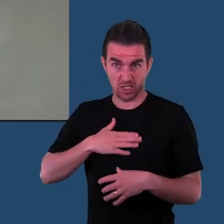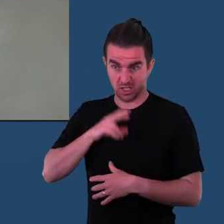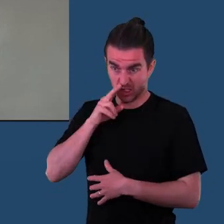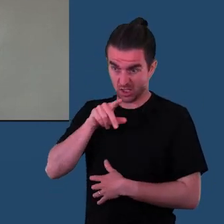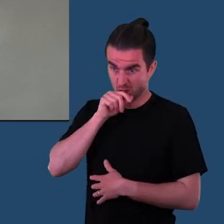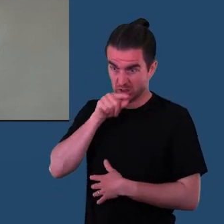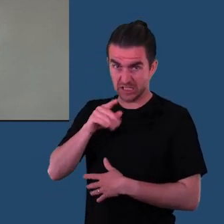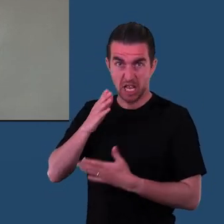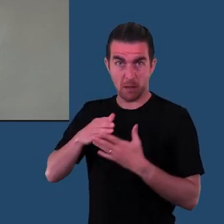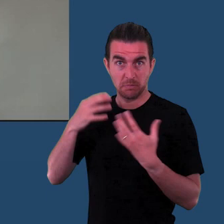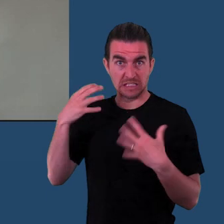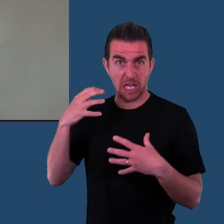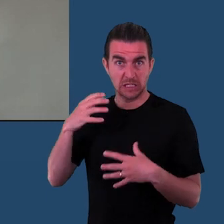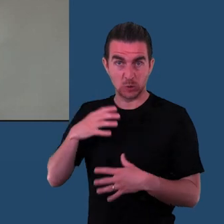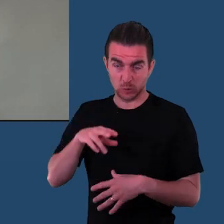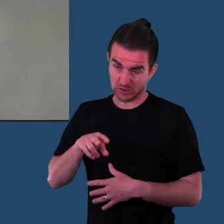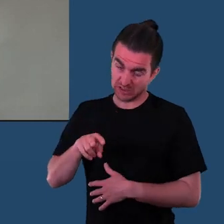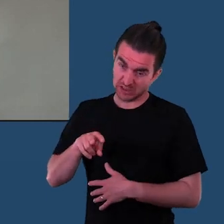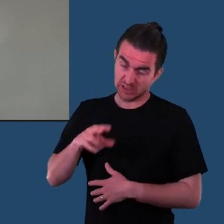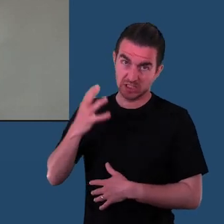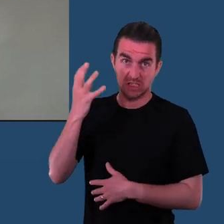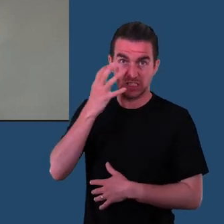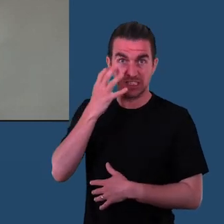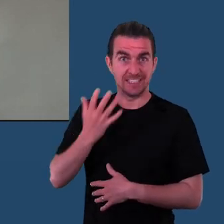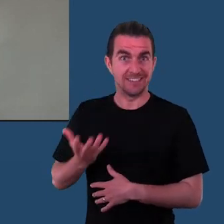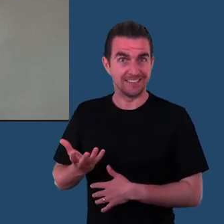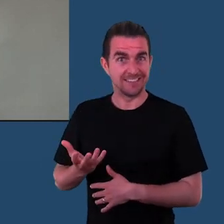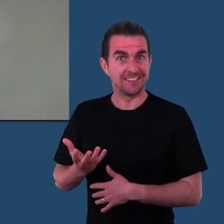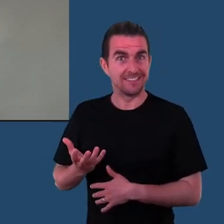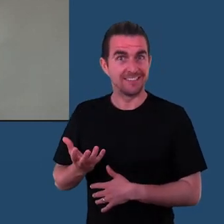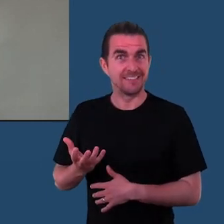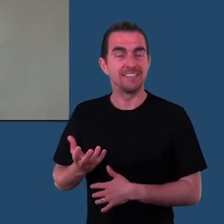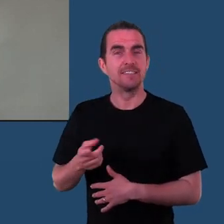I can rest assure you of their fierce ancestry.